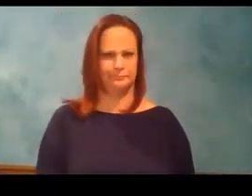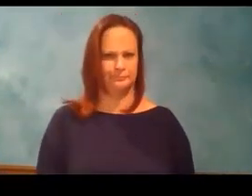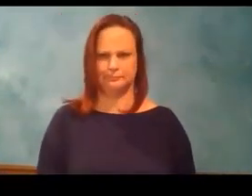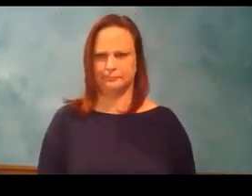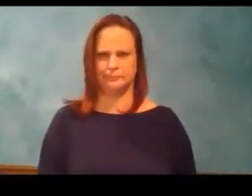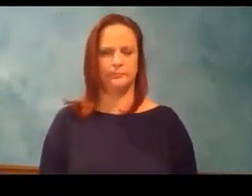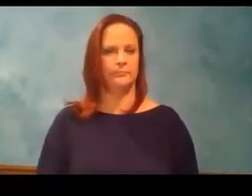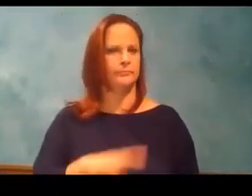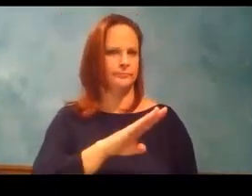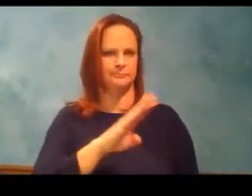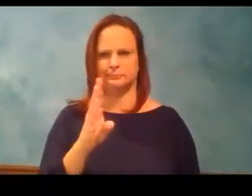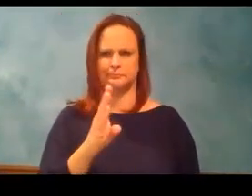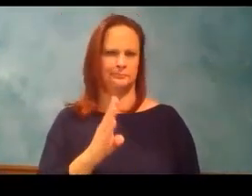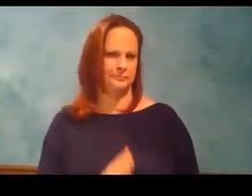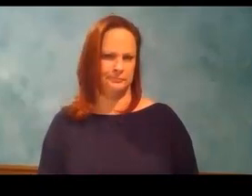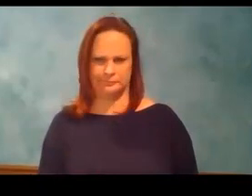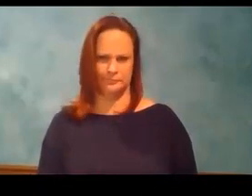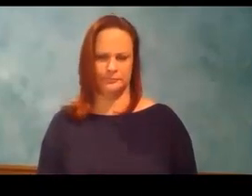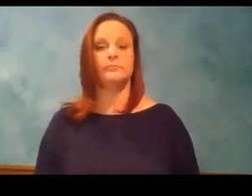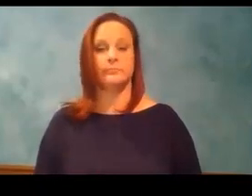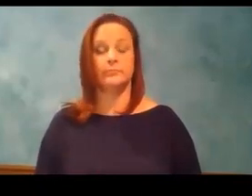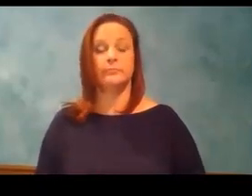and NEVER NEVER.